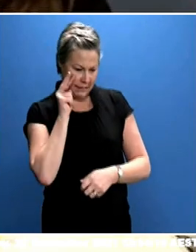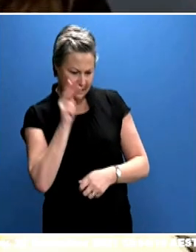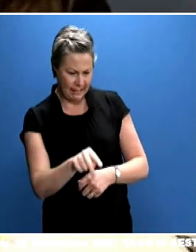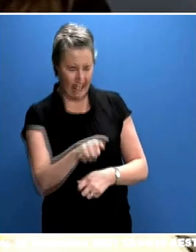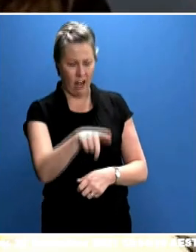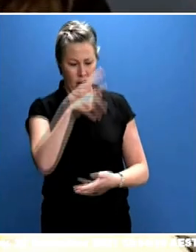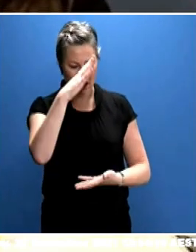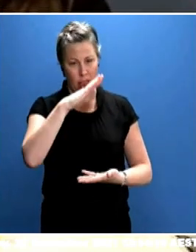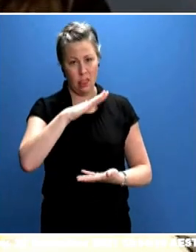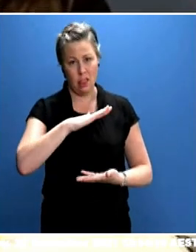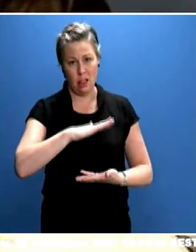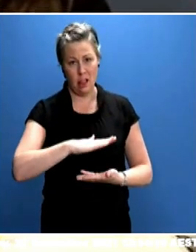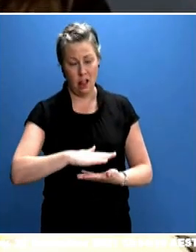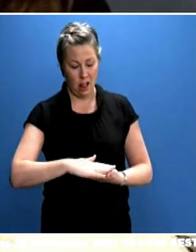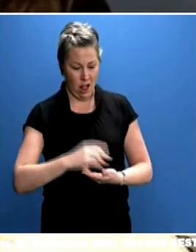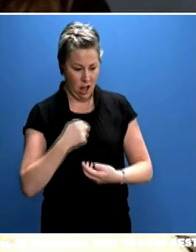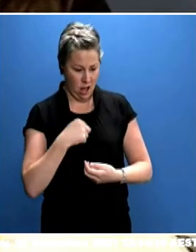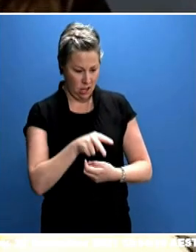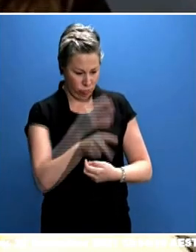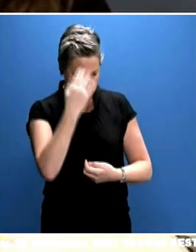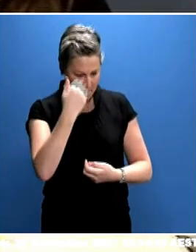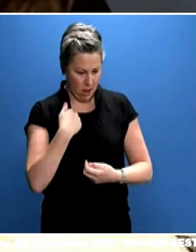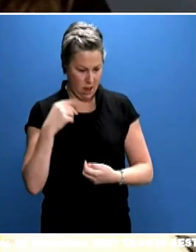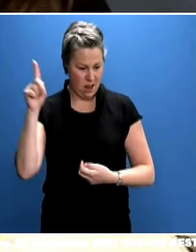I see the pain I see in my mother today, in them.